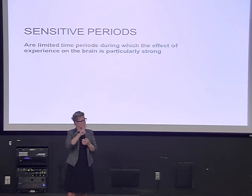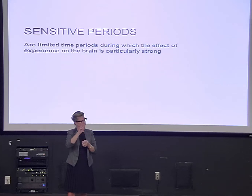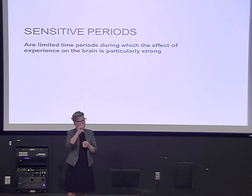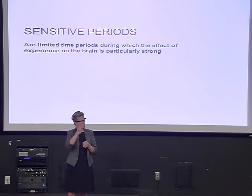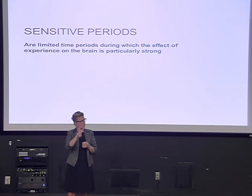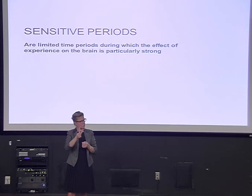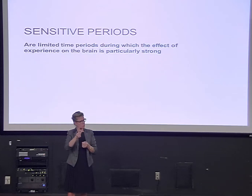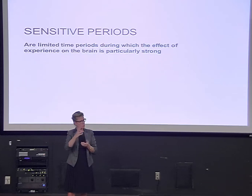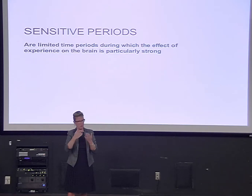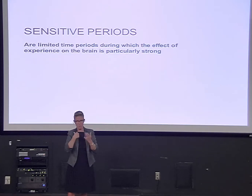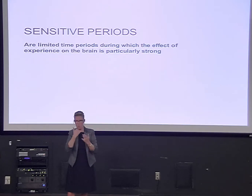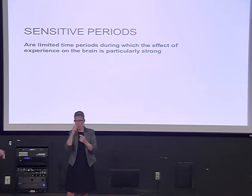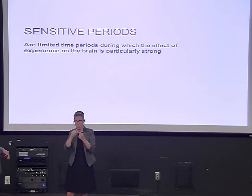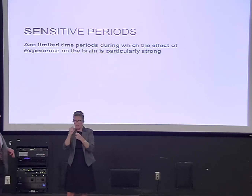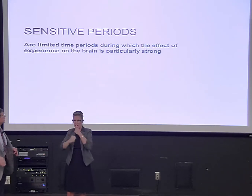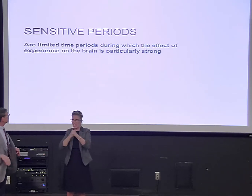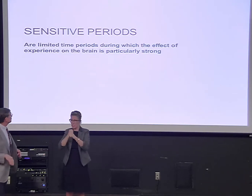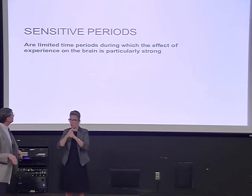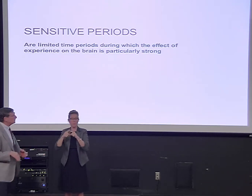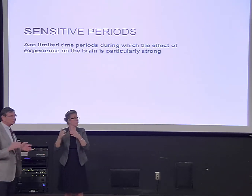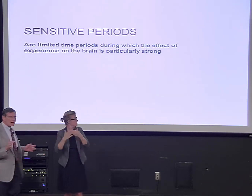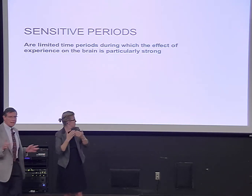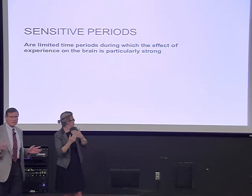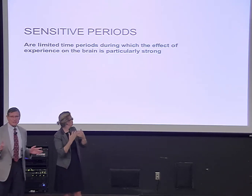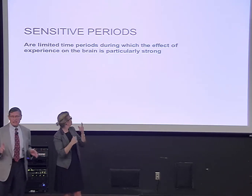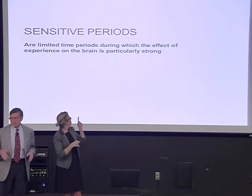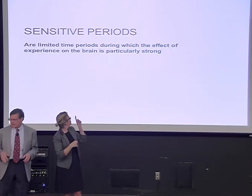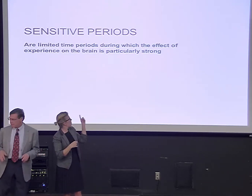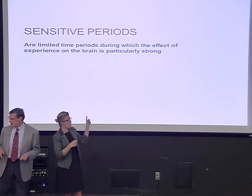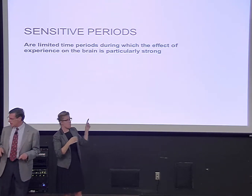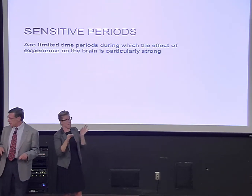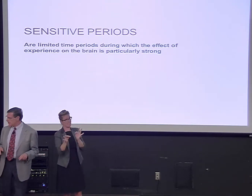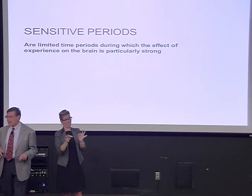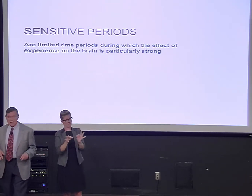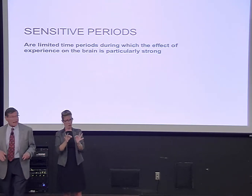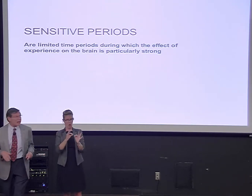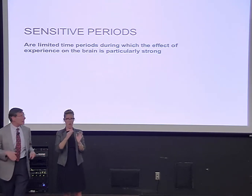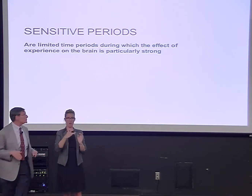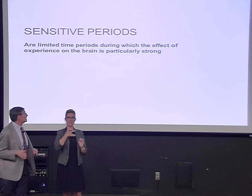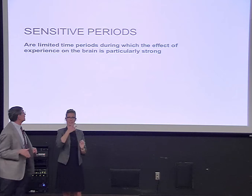I may be mistaken about that. But Eric defined sensitive periods as time limited periods